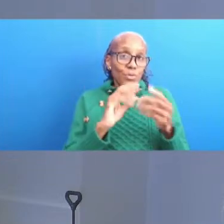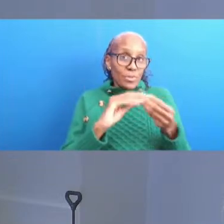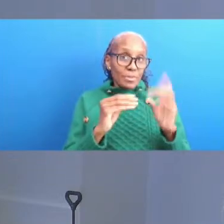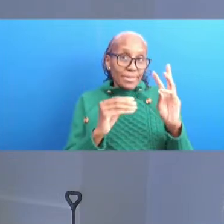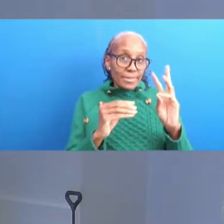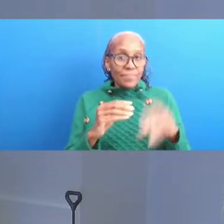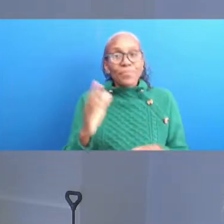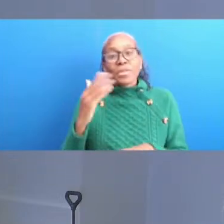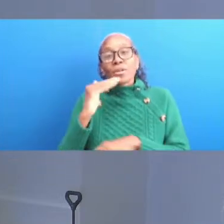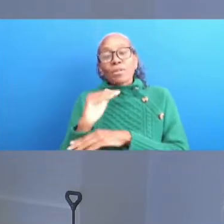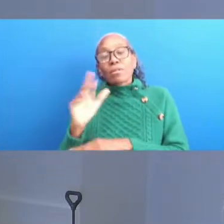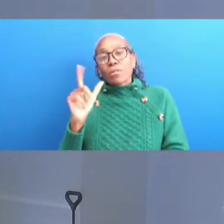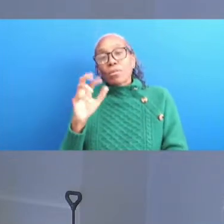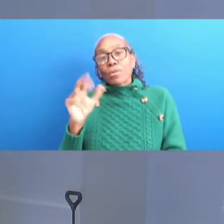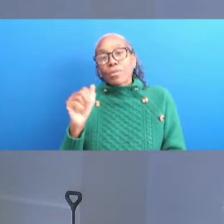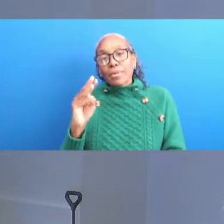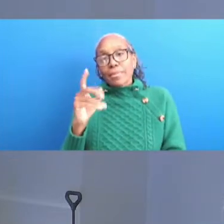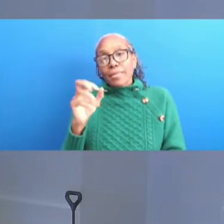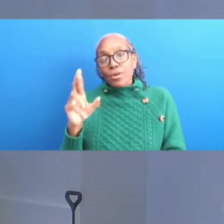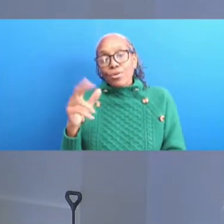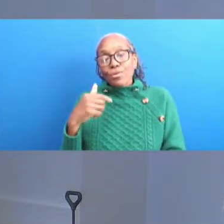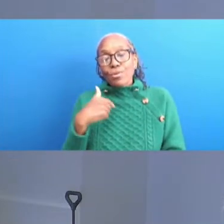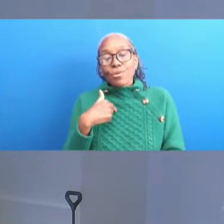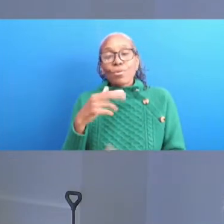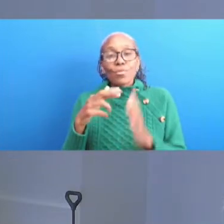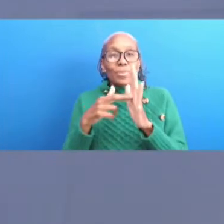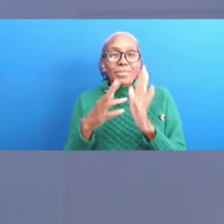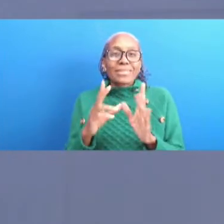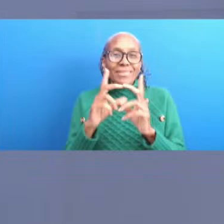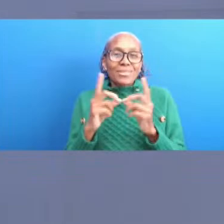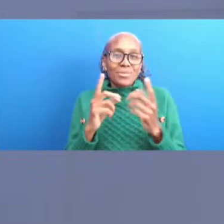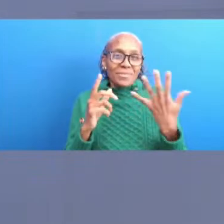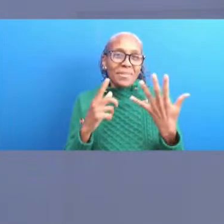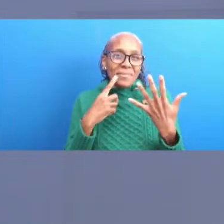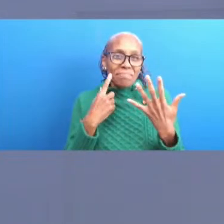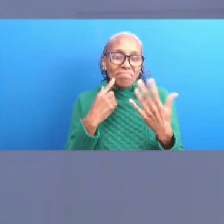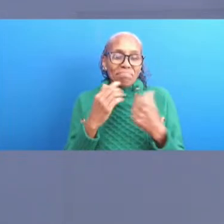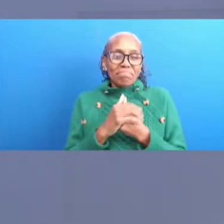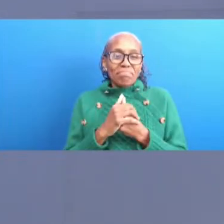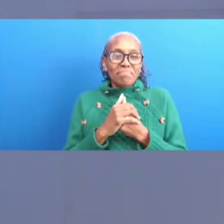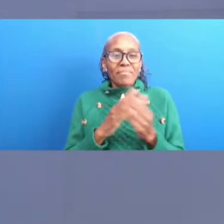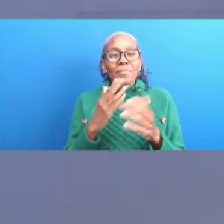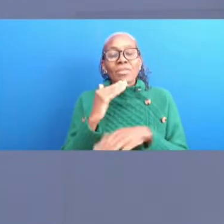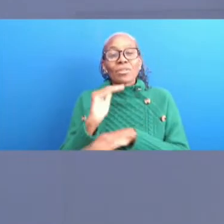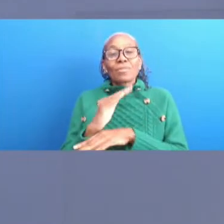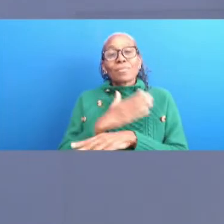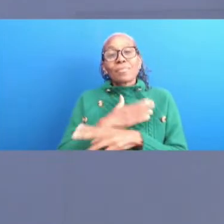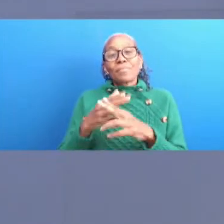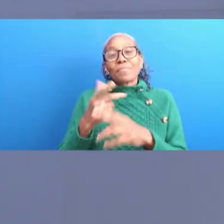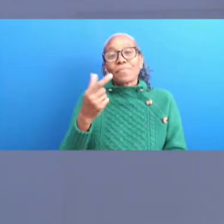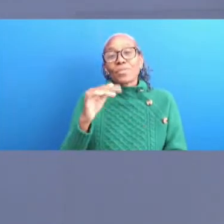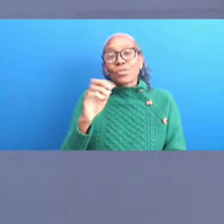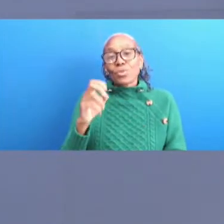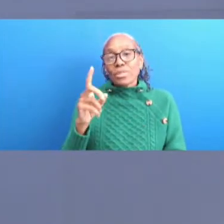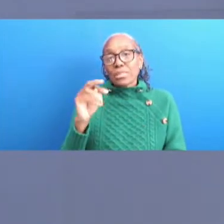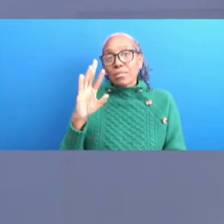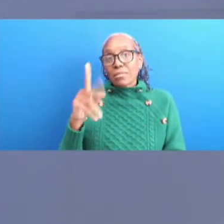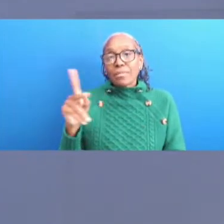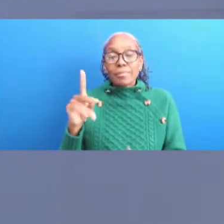MCDOWELL ELECTED BY THE PEOPLE OF DISTRICT SIX. GOOD AFTERNOON.